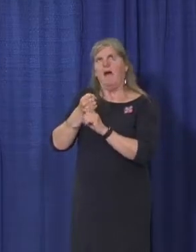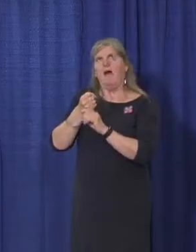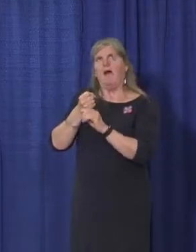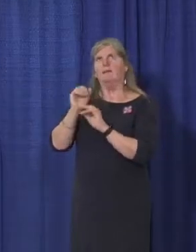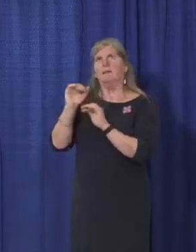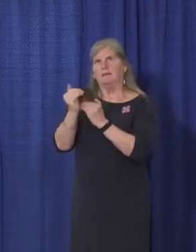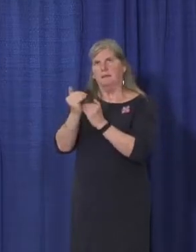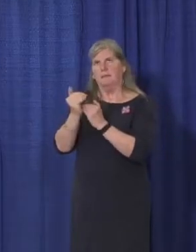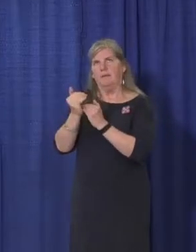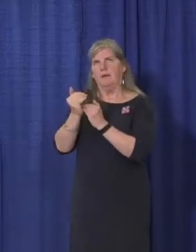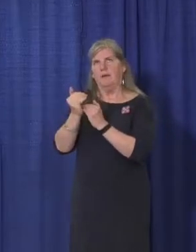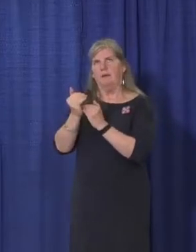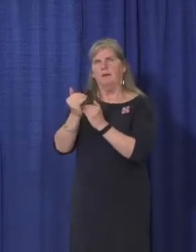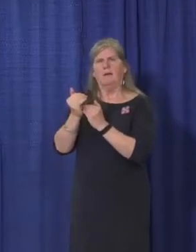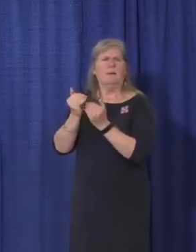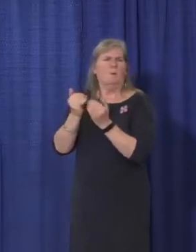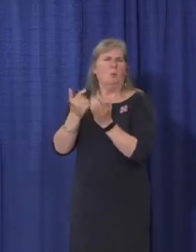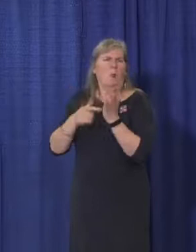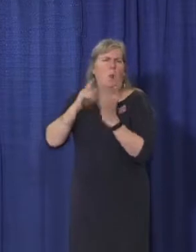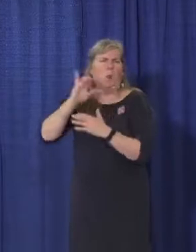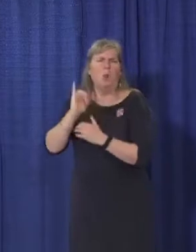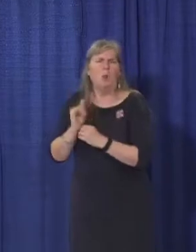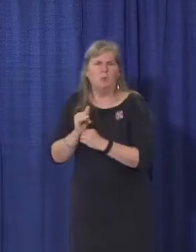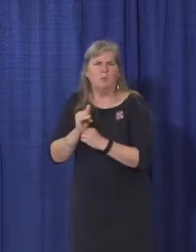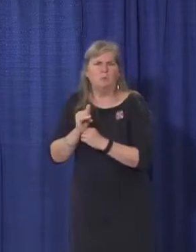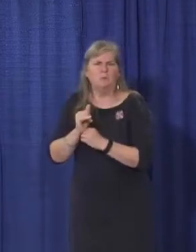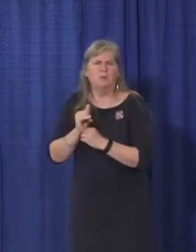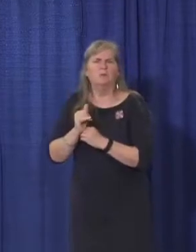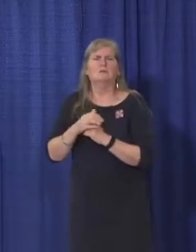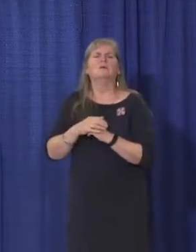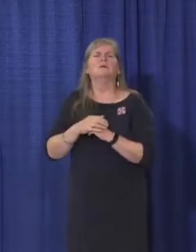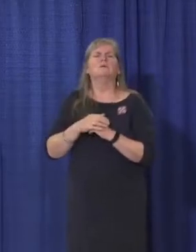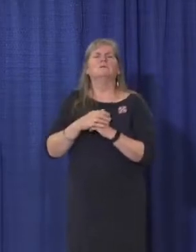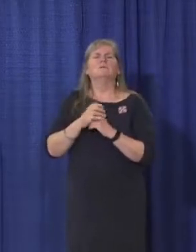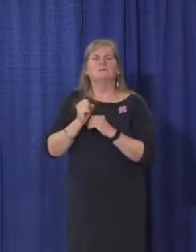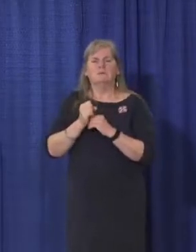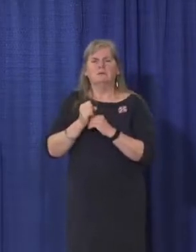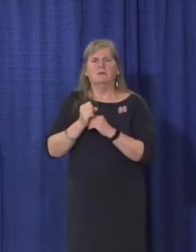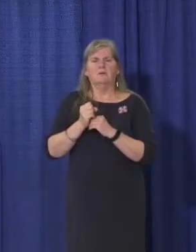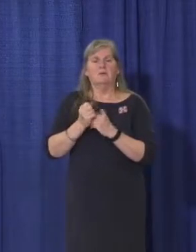are in a highly vaccinated population. Every approach will be different